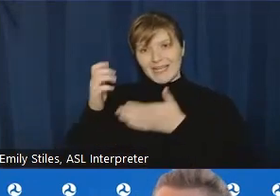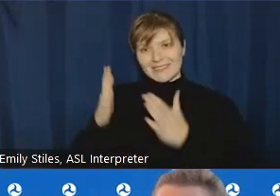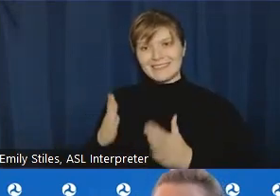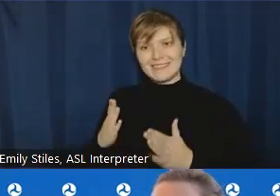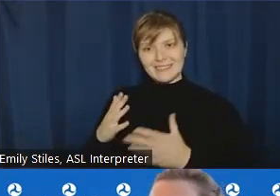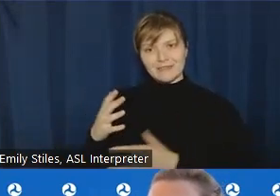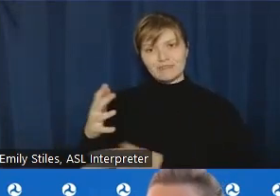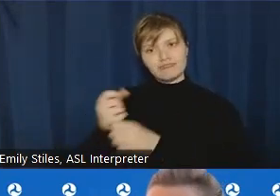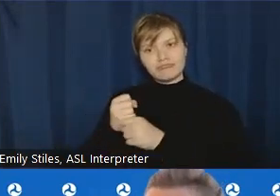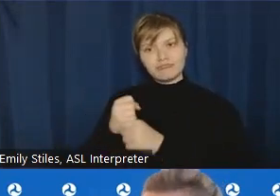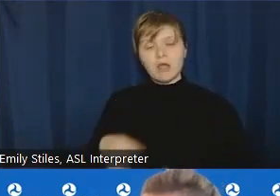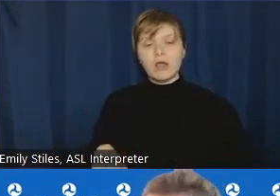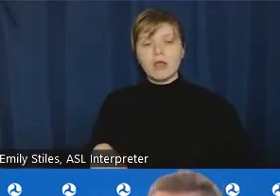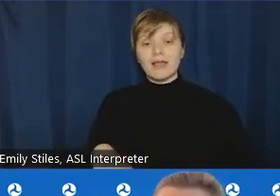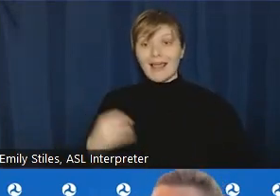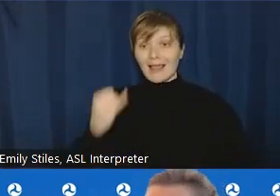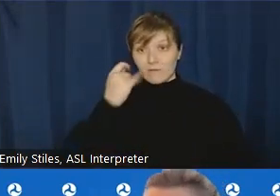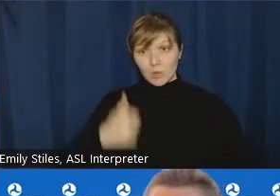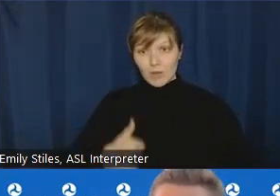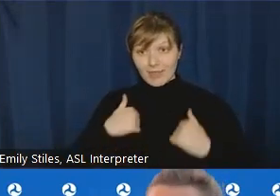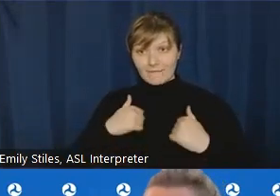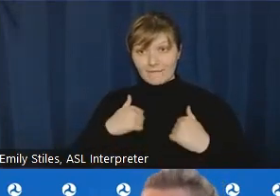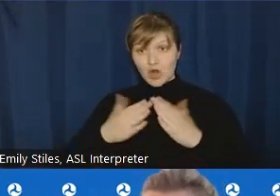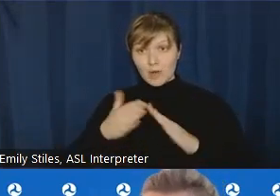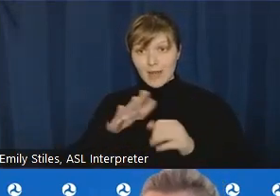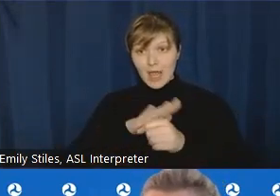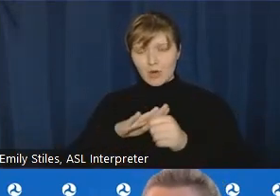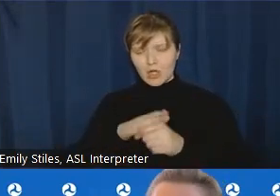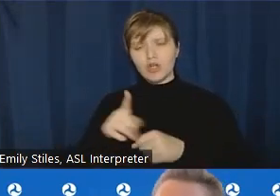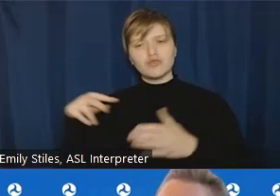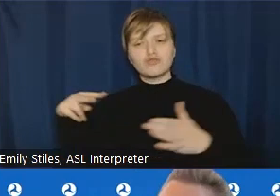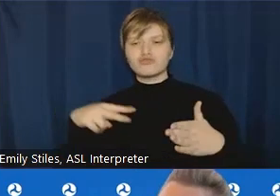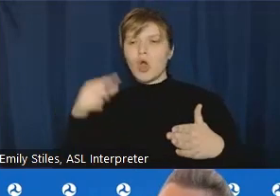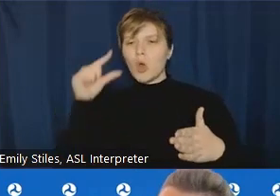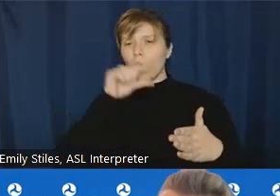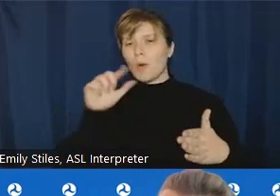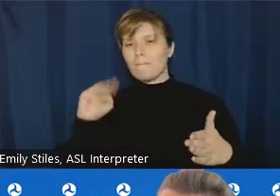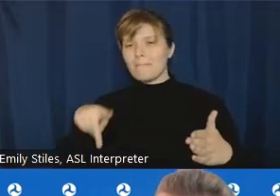you can look on Google Maps and know when the bus or the train is coming, but when it’s a rural